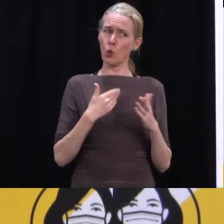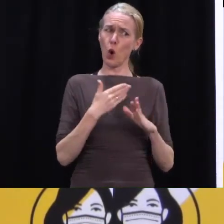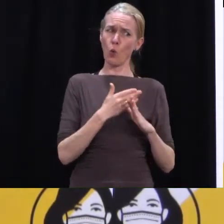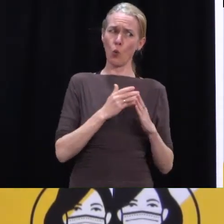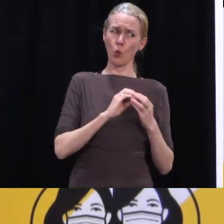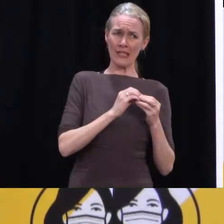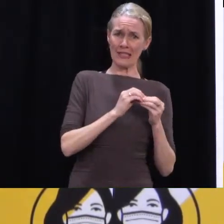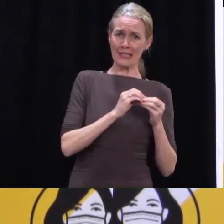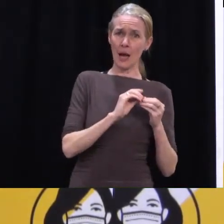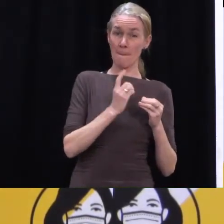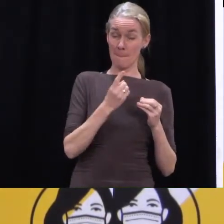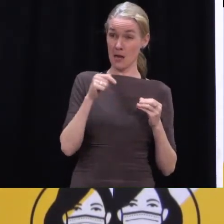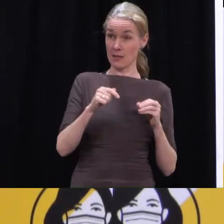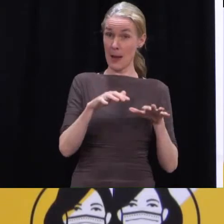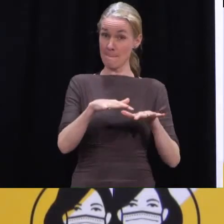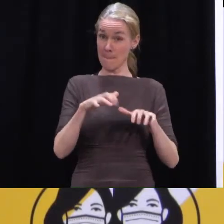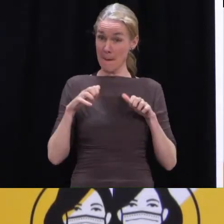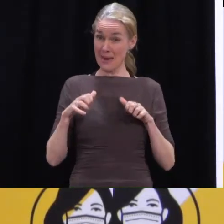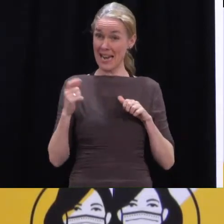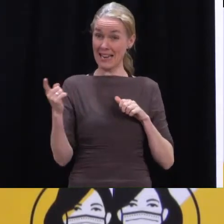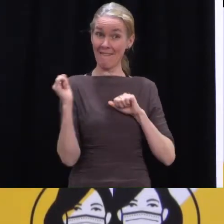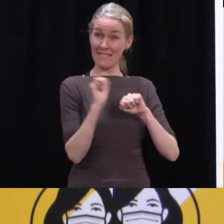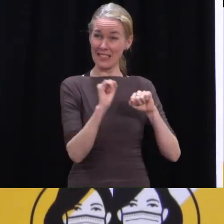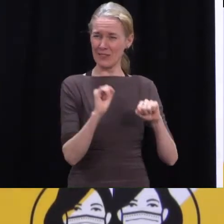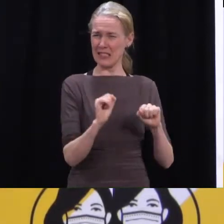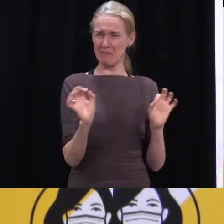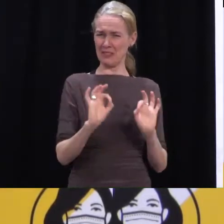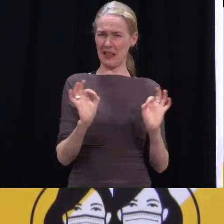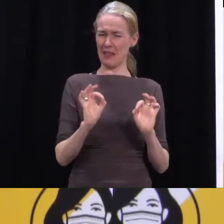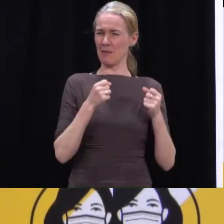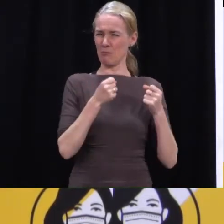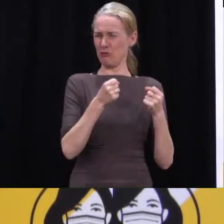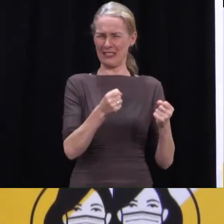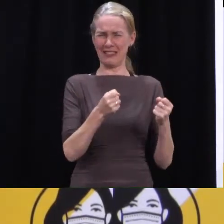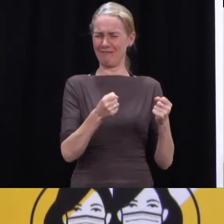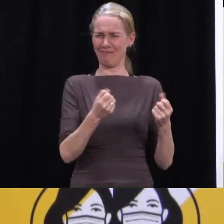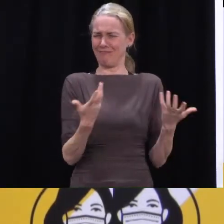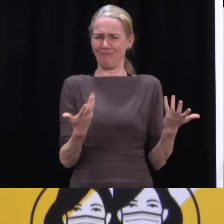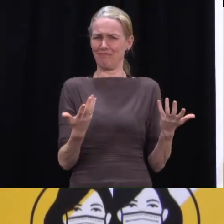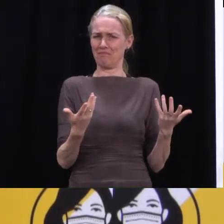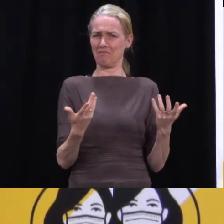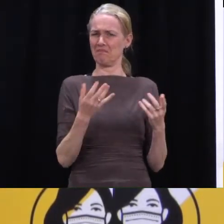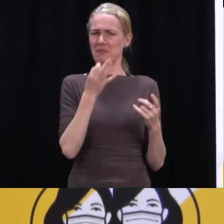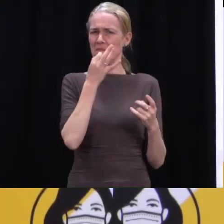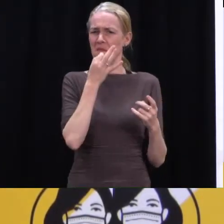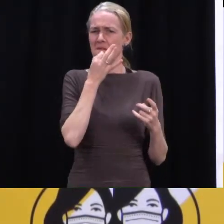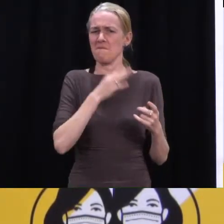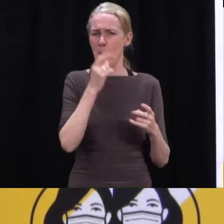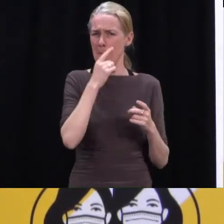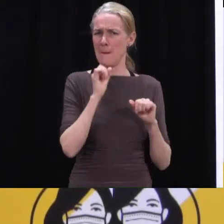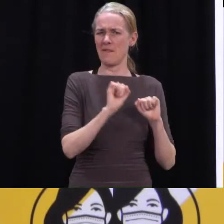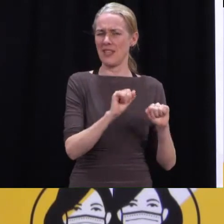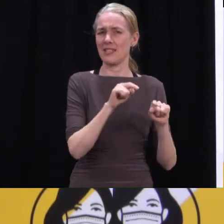involved. So we're able to very